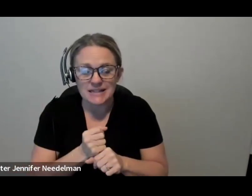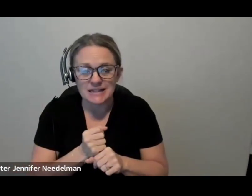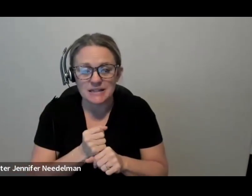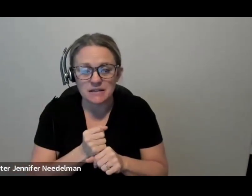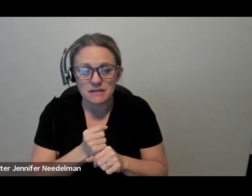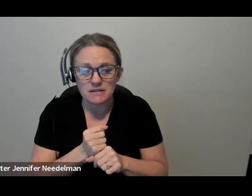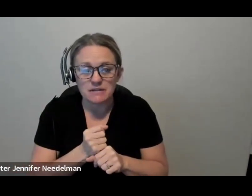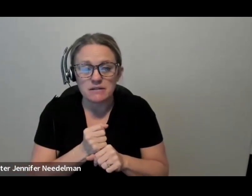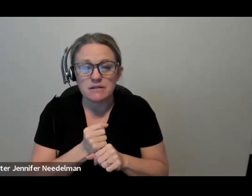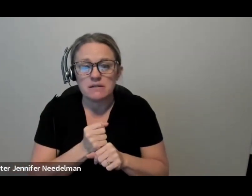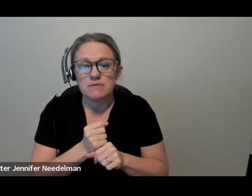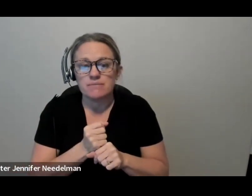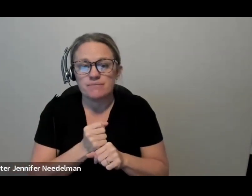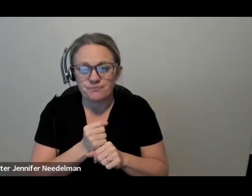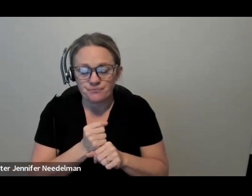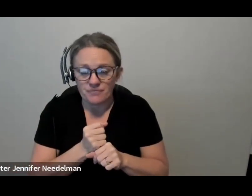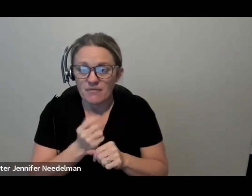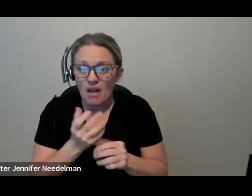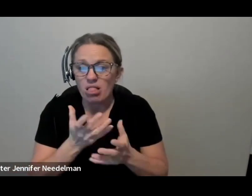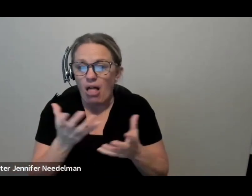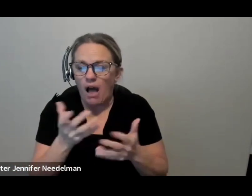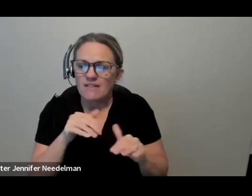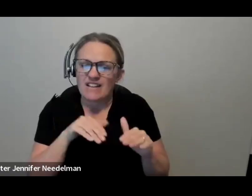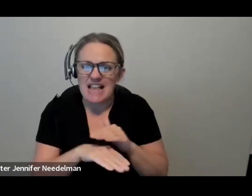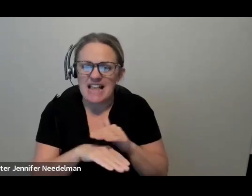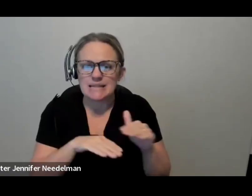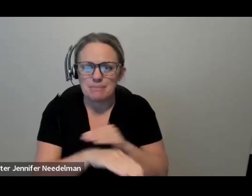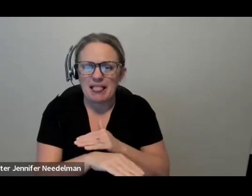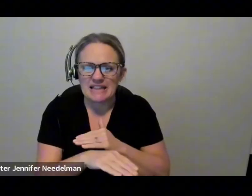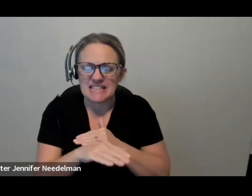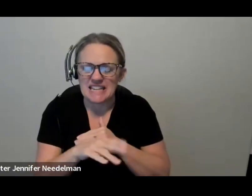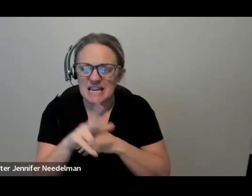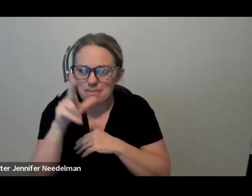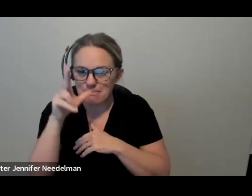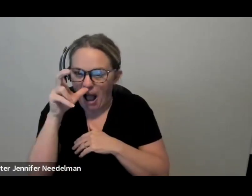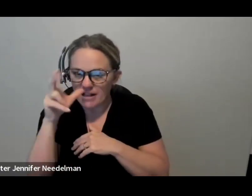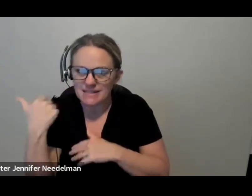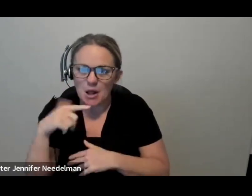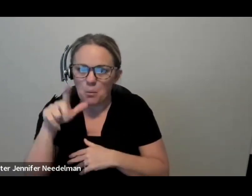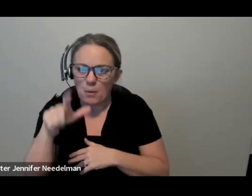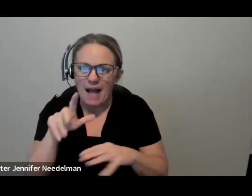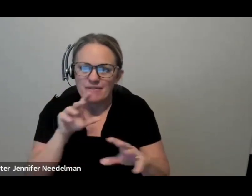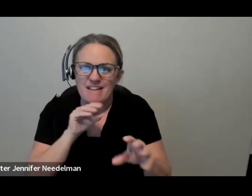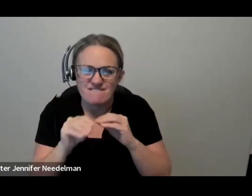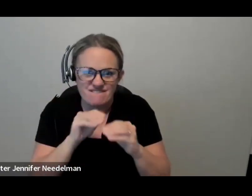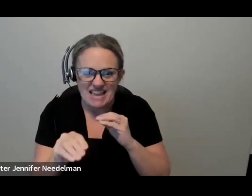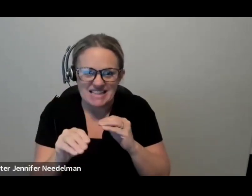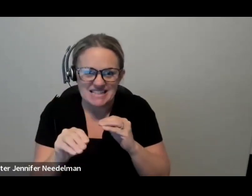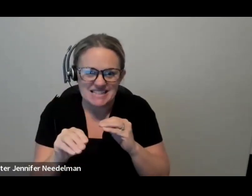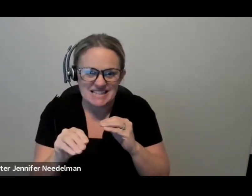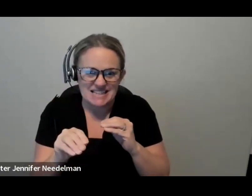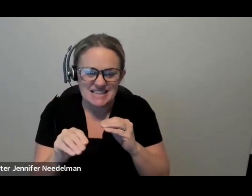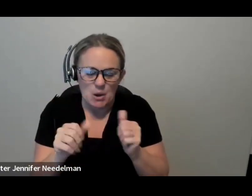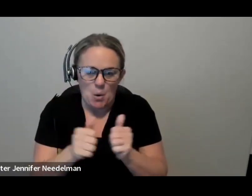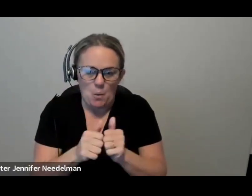lot of accessibility bugs we have to fix for our software. Then first you see the list.